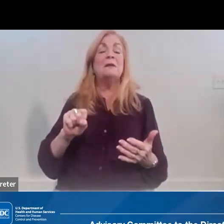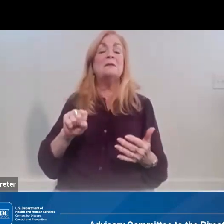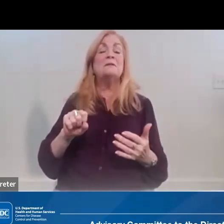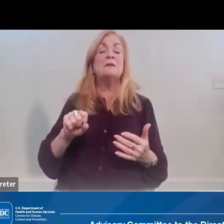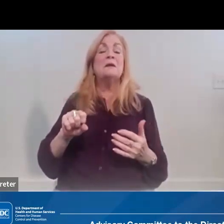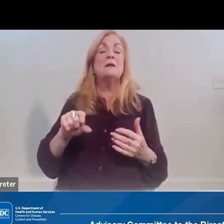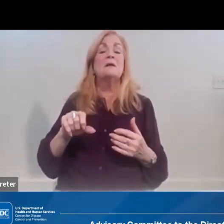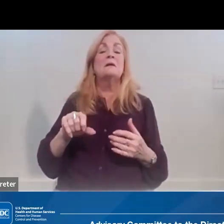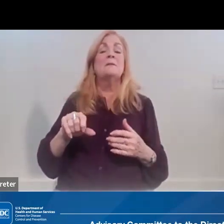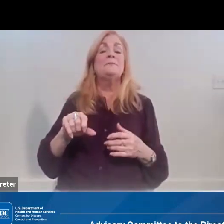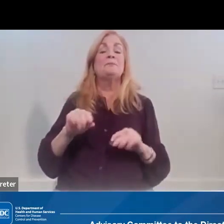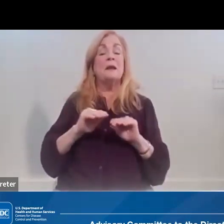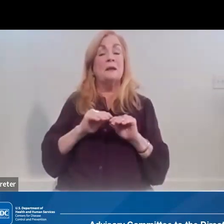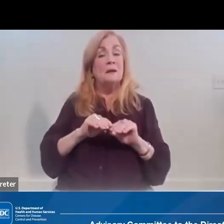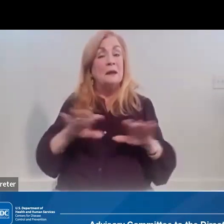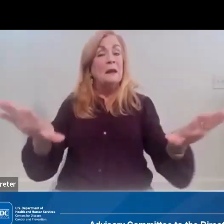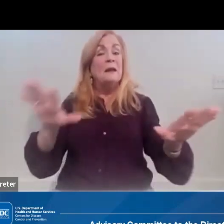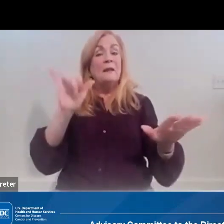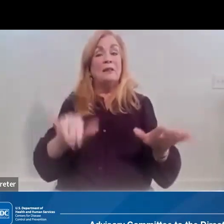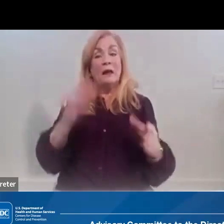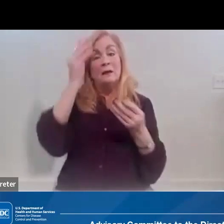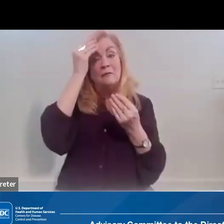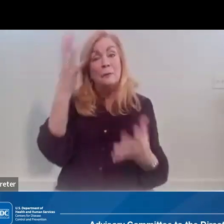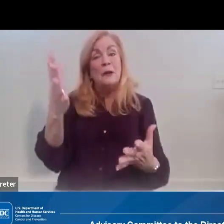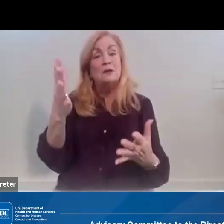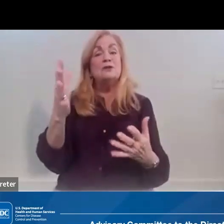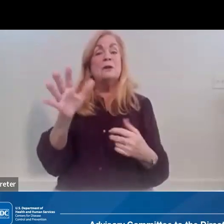getting that out, you know, across the agency.